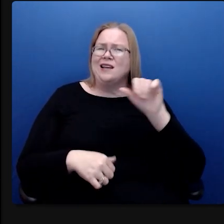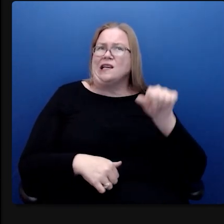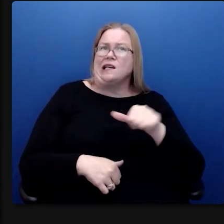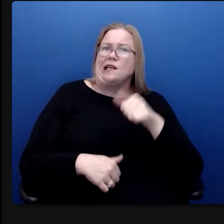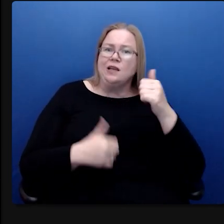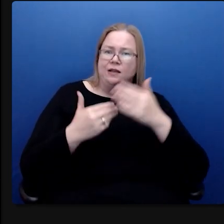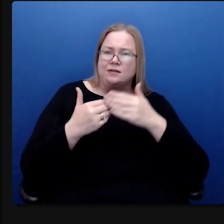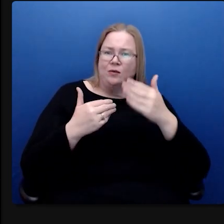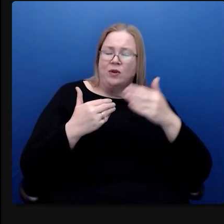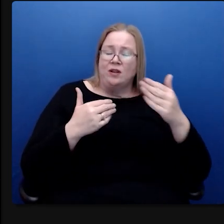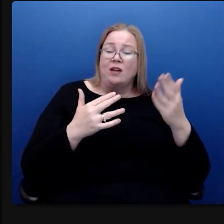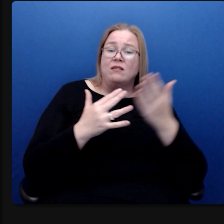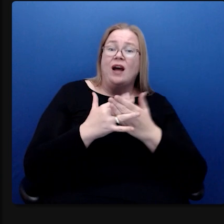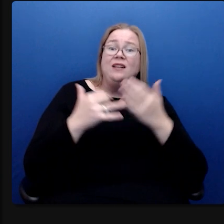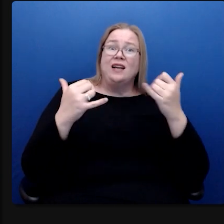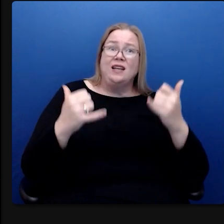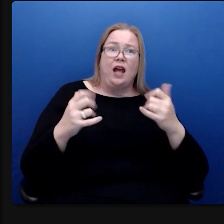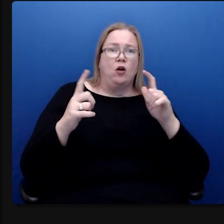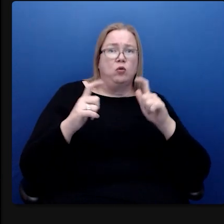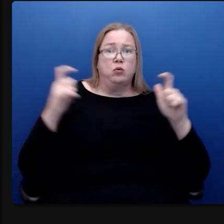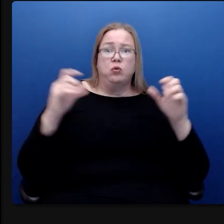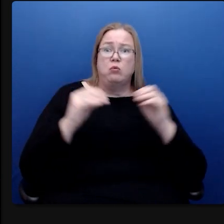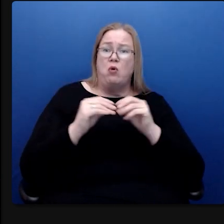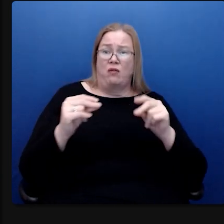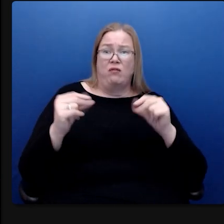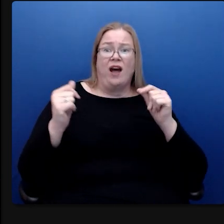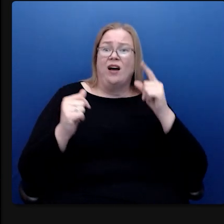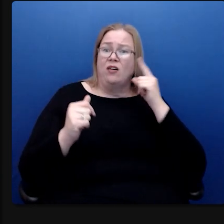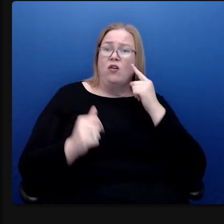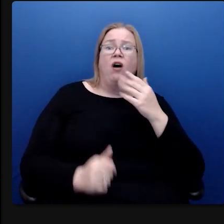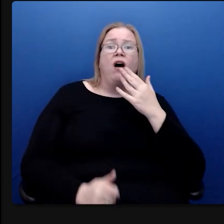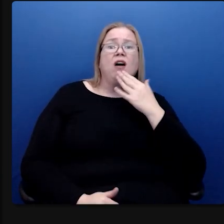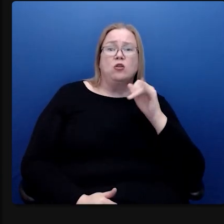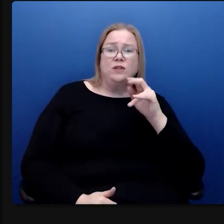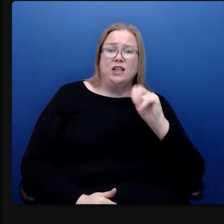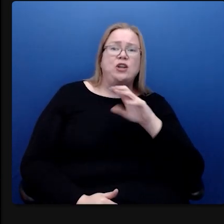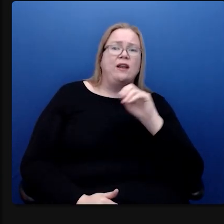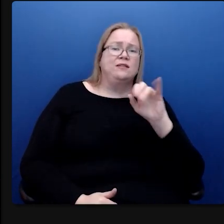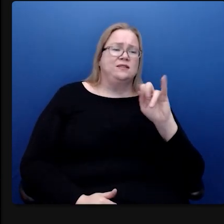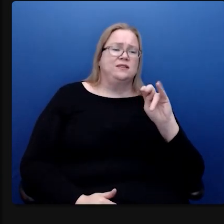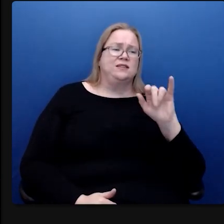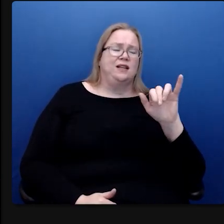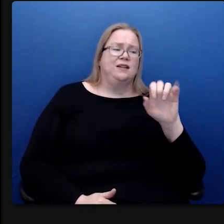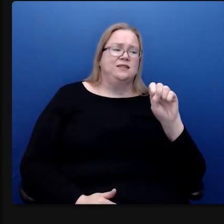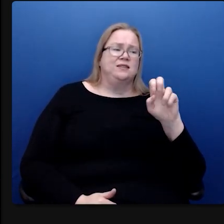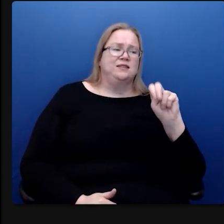and any subsequent files is now drastically faster for colorization and IntelliSense ready.